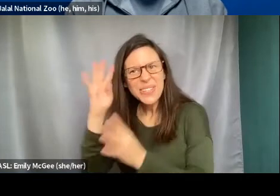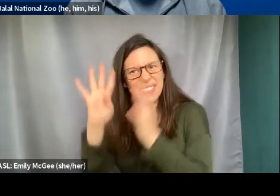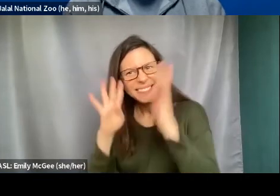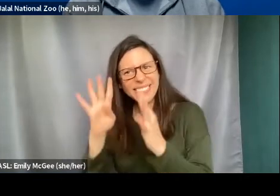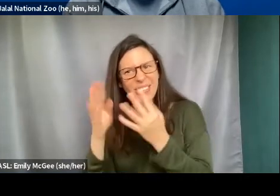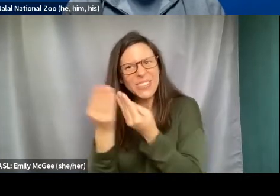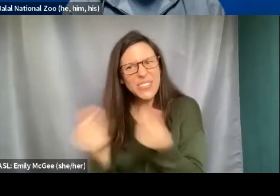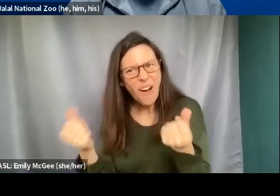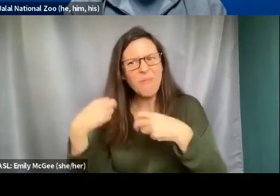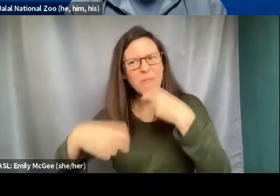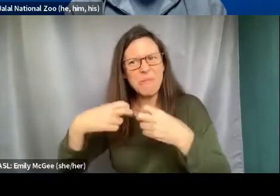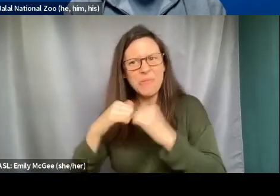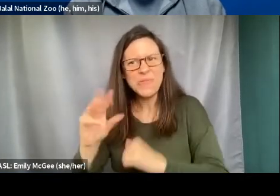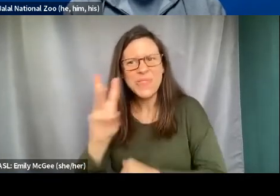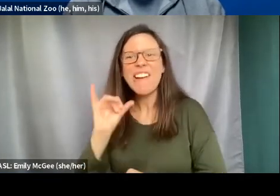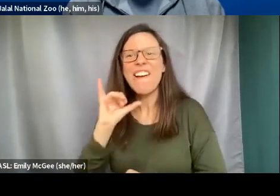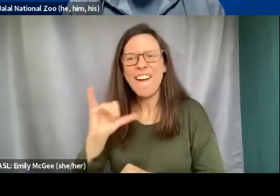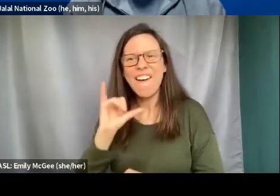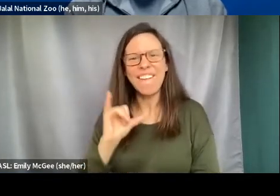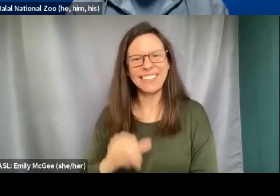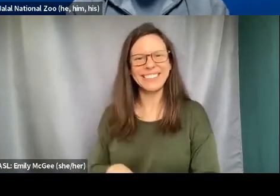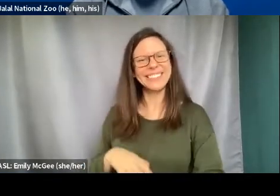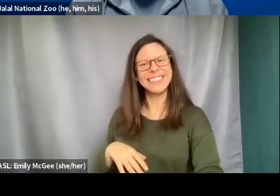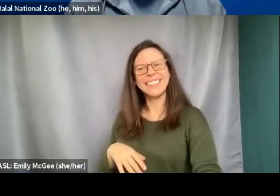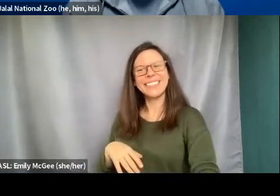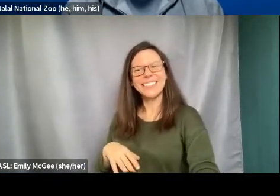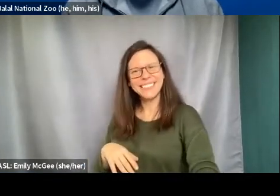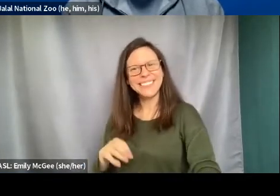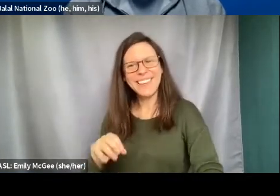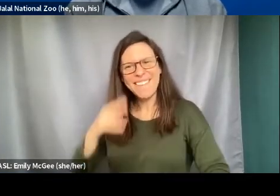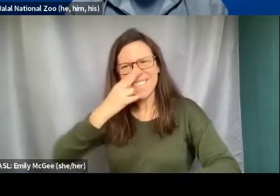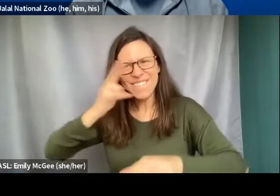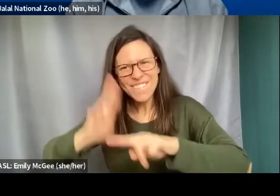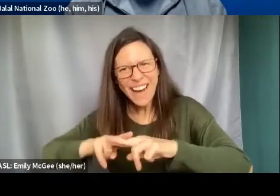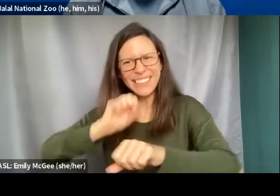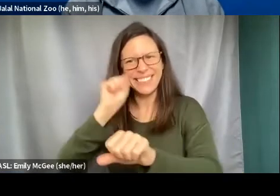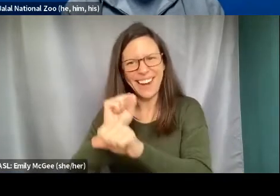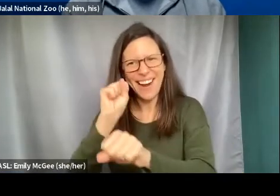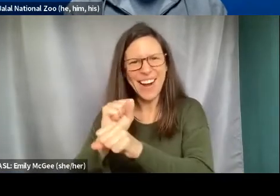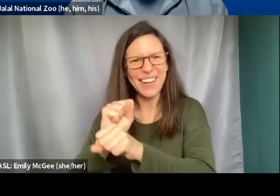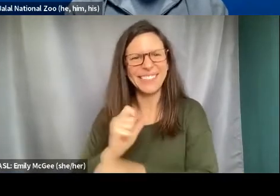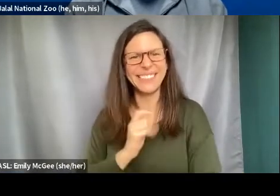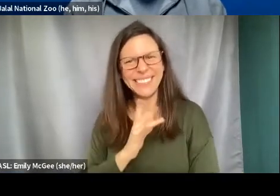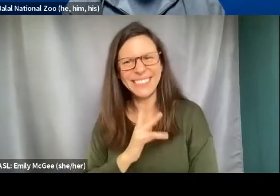Oh yeah. There you go, all right. What again, what a fun duty assigned um in your career